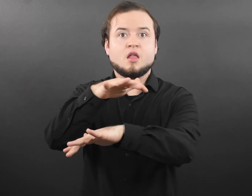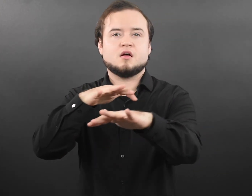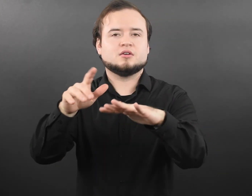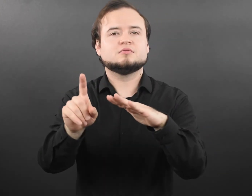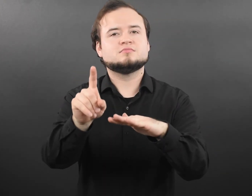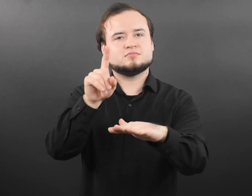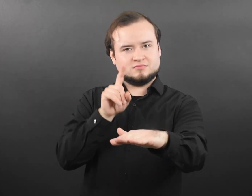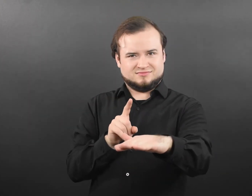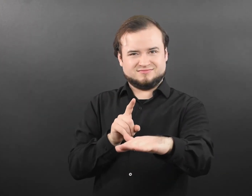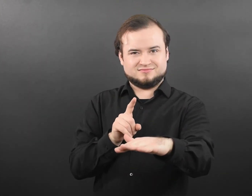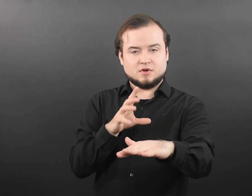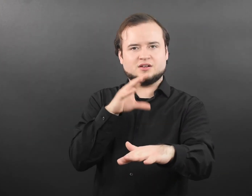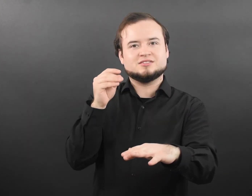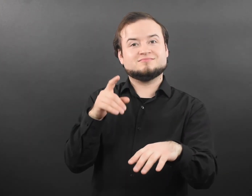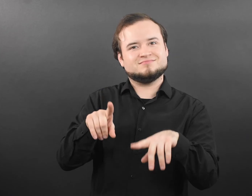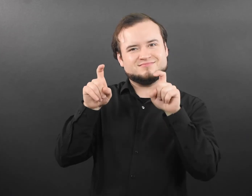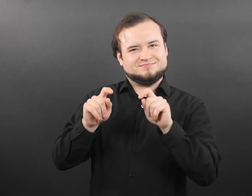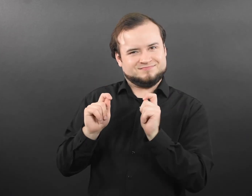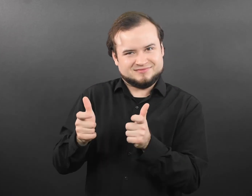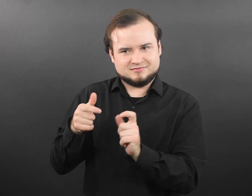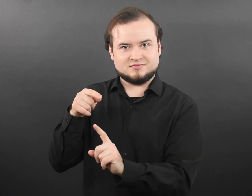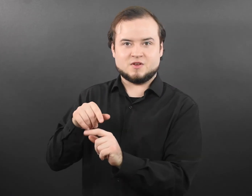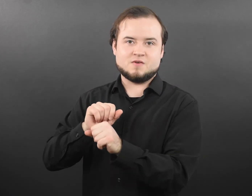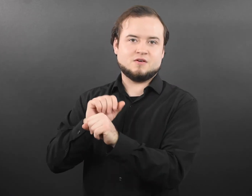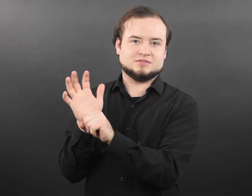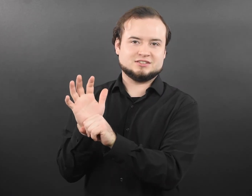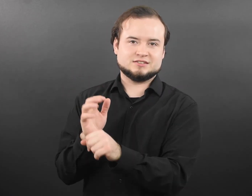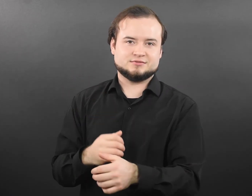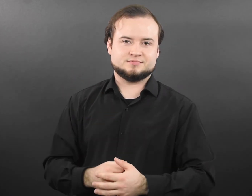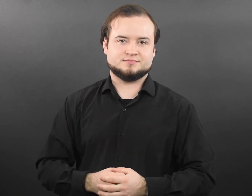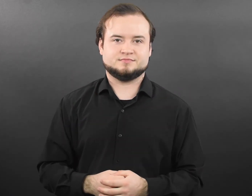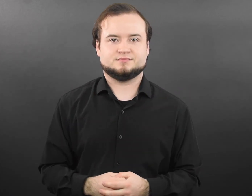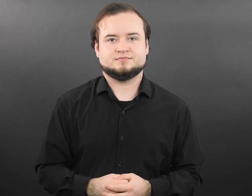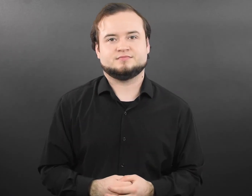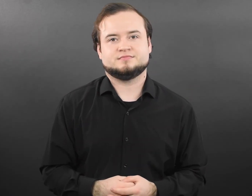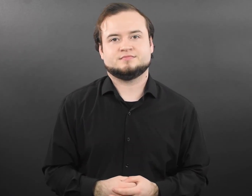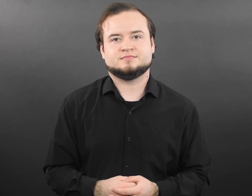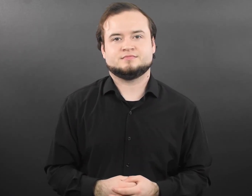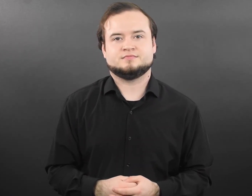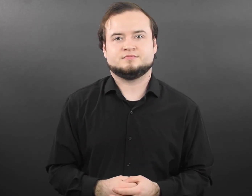for COVID-19.